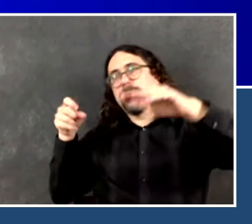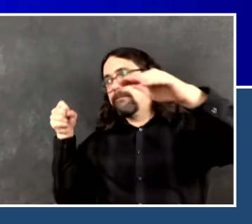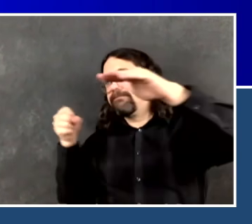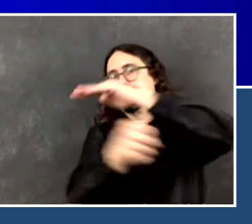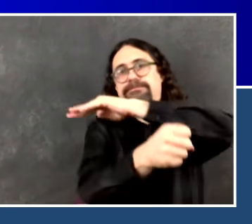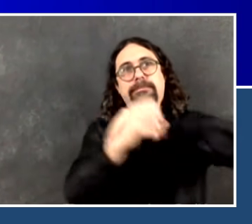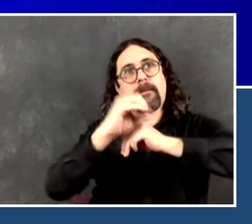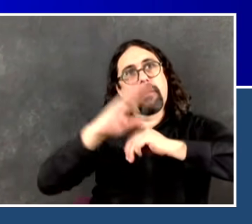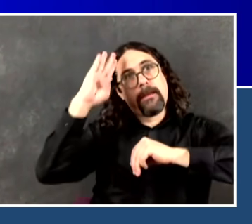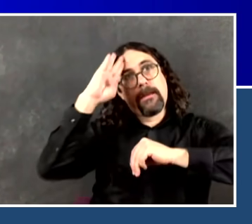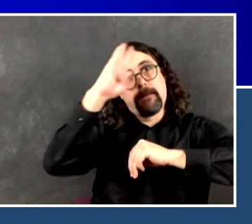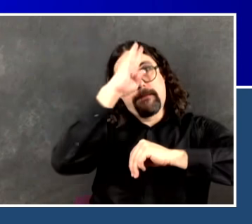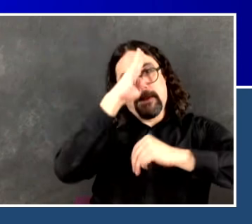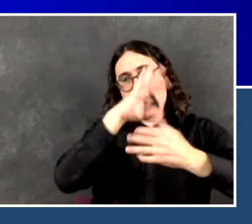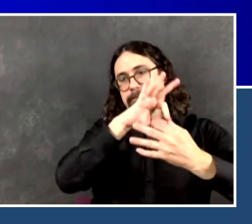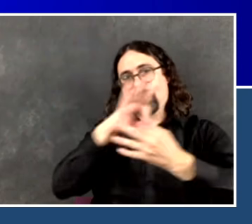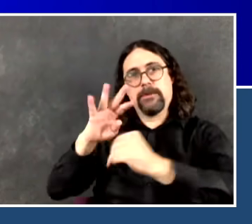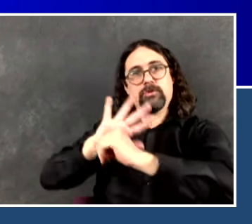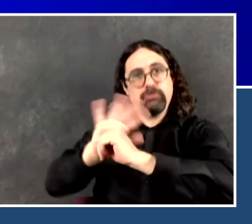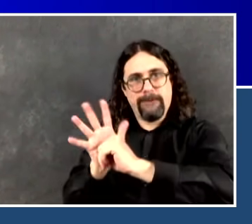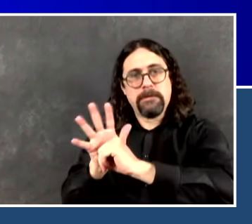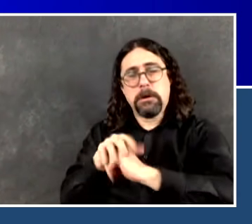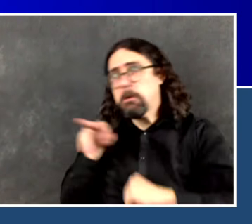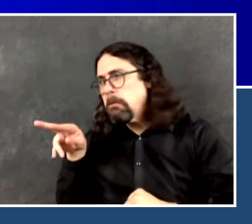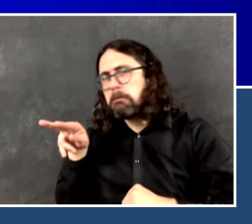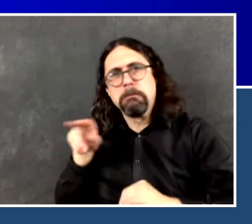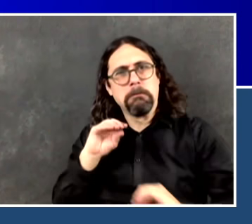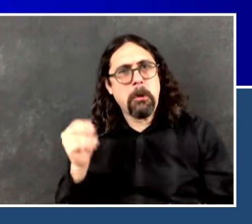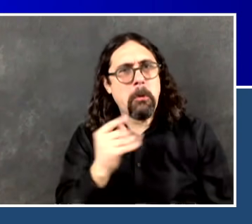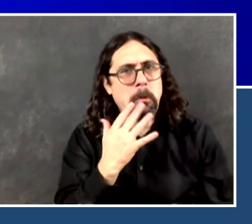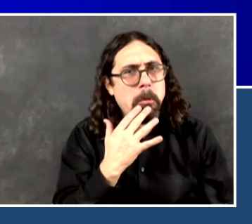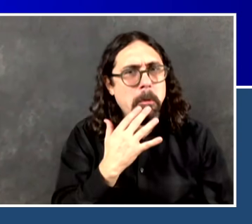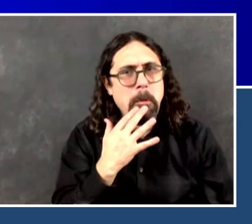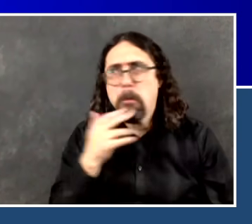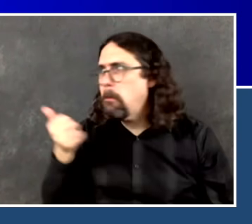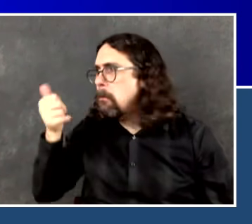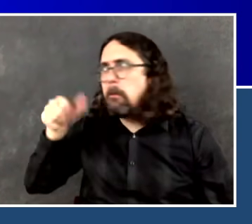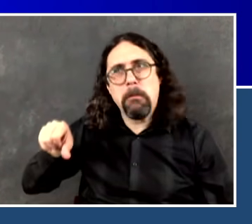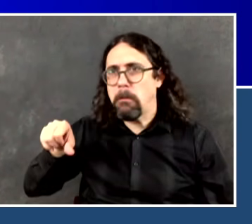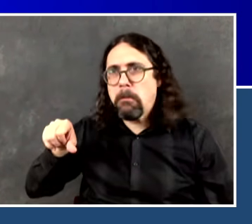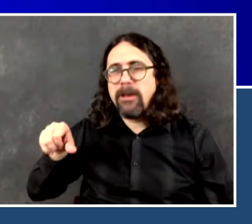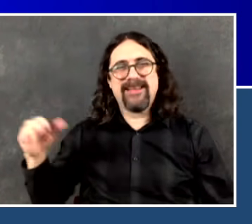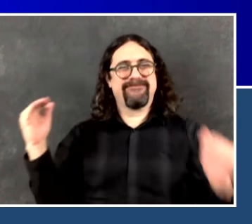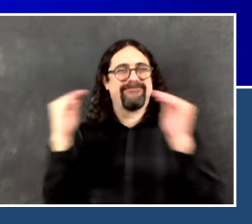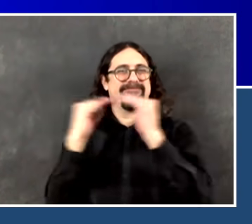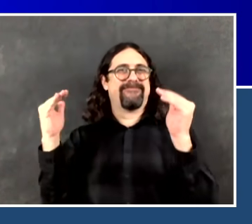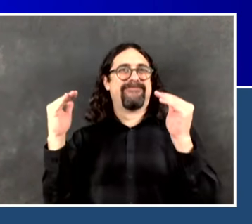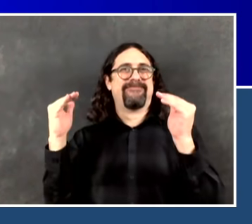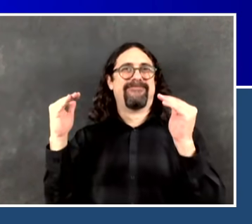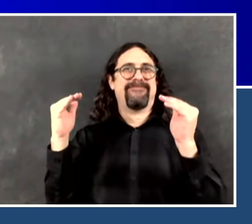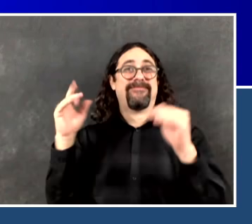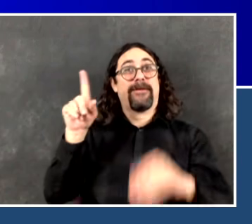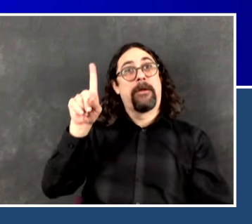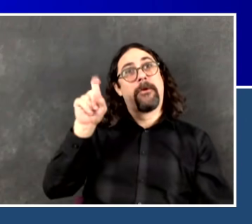DOWN BUT STILL IT'S NOT GOING IN THE WRONG DIRECTION. I'M A GUY WHO BELIEVES THE GLASS IS HALF FULL.